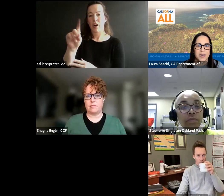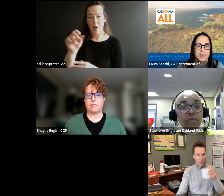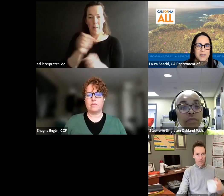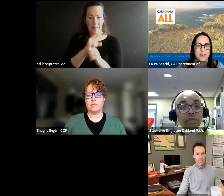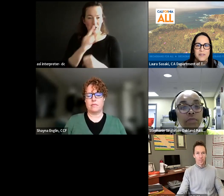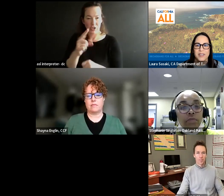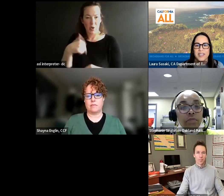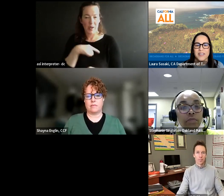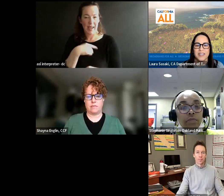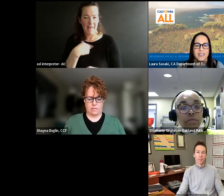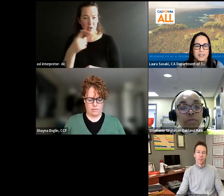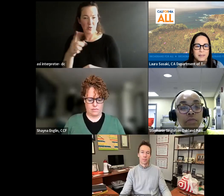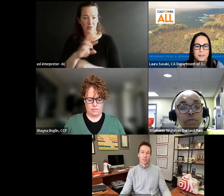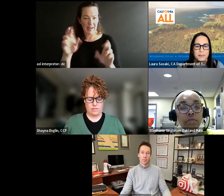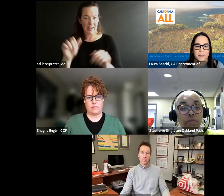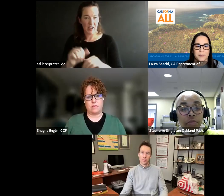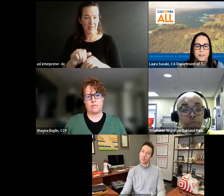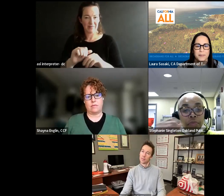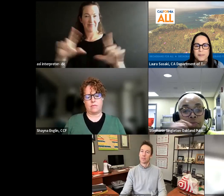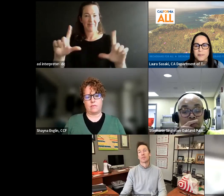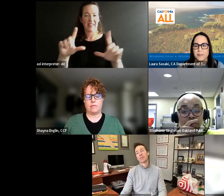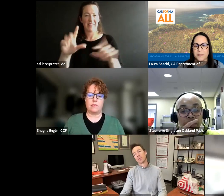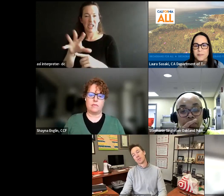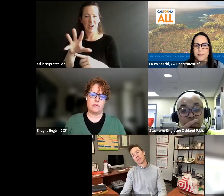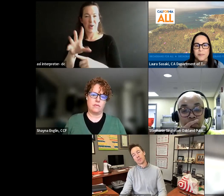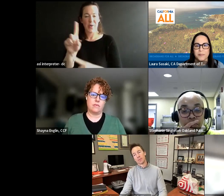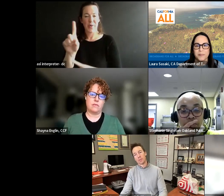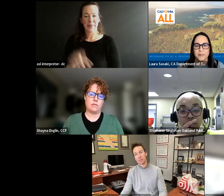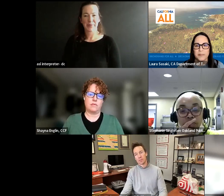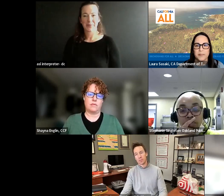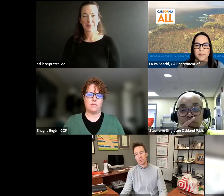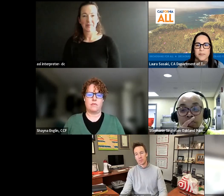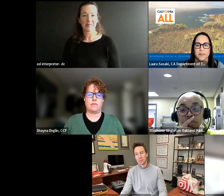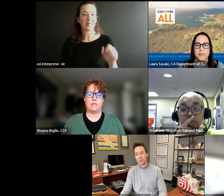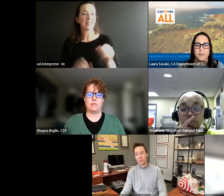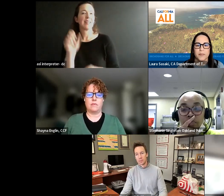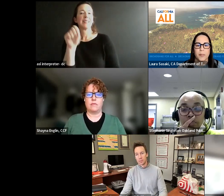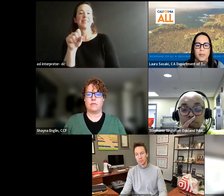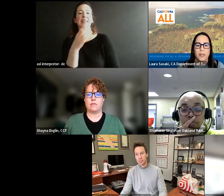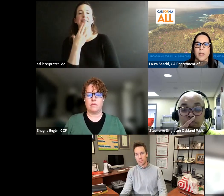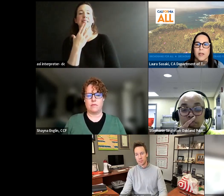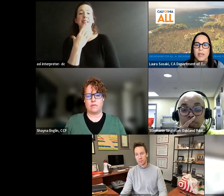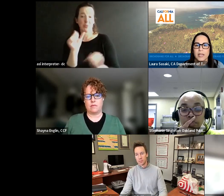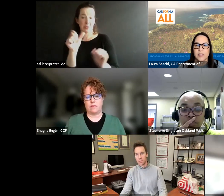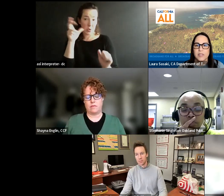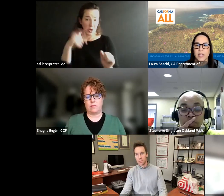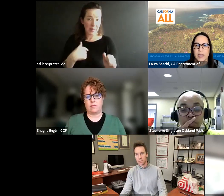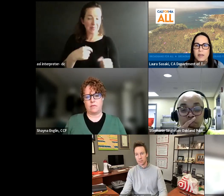got you on video here. Yes, thank you. Can you hear me? Perfect? Yes, we can give you